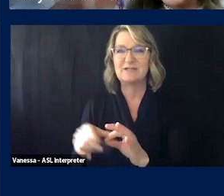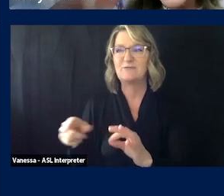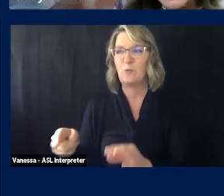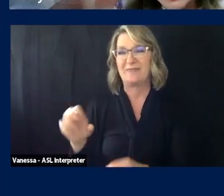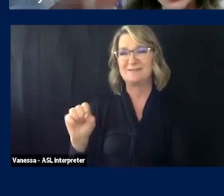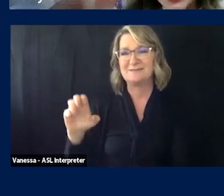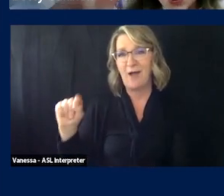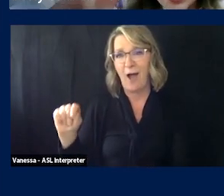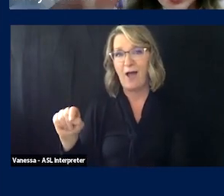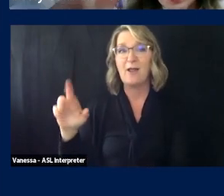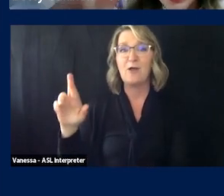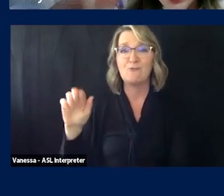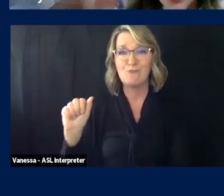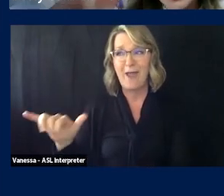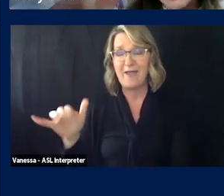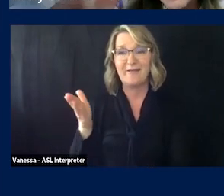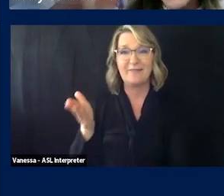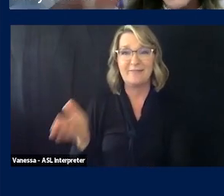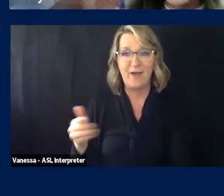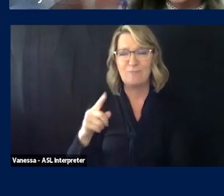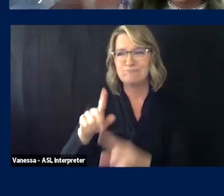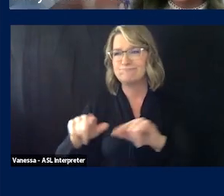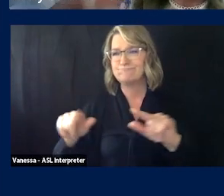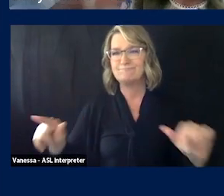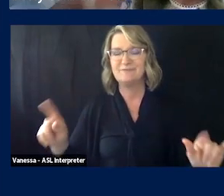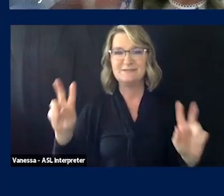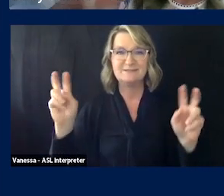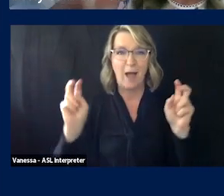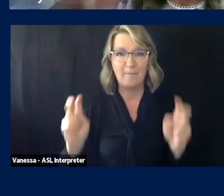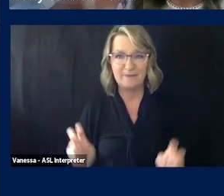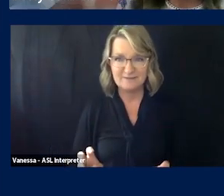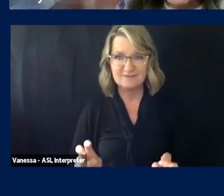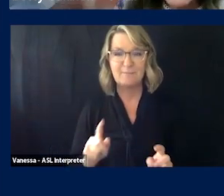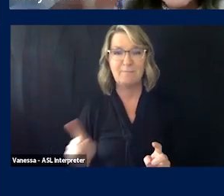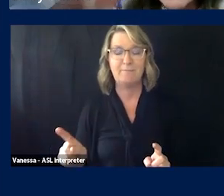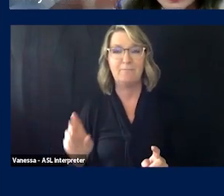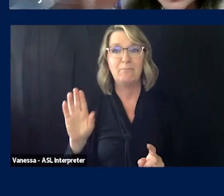election connections hosted by our co-elections directors Scott and Rey and a variety of election